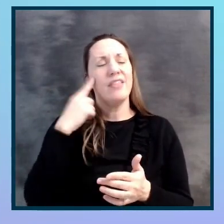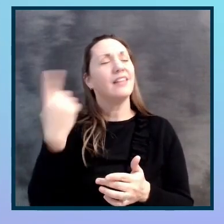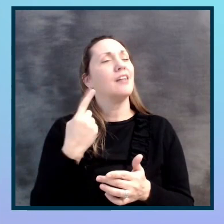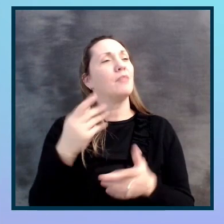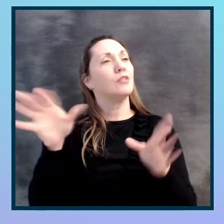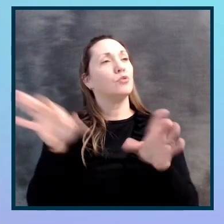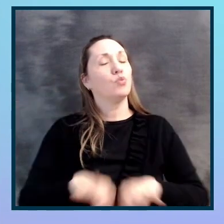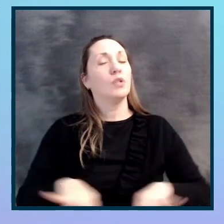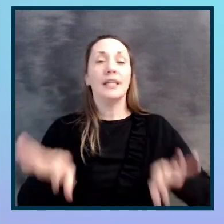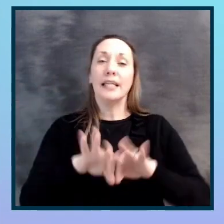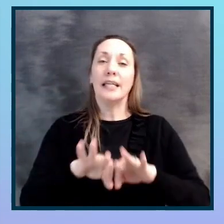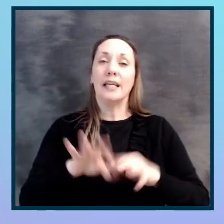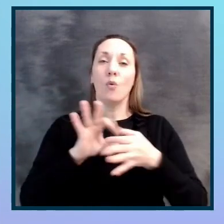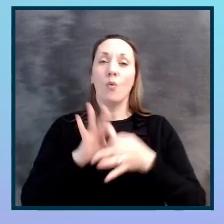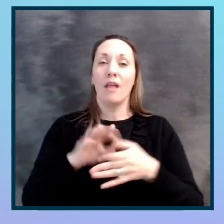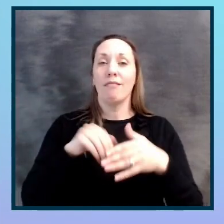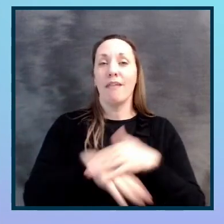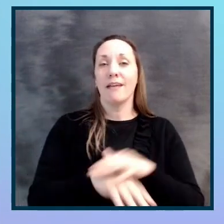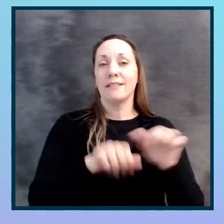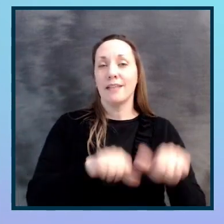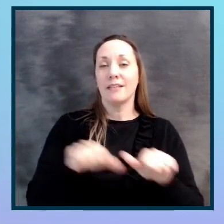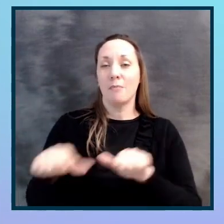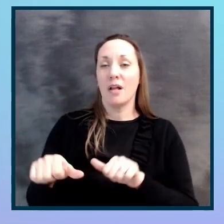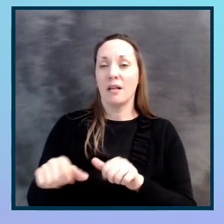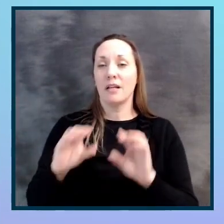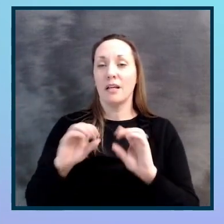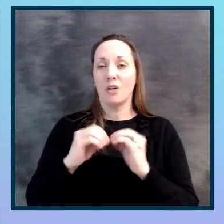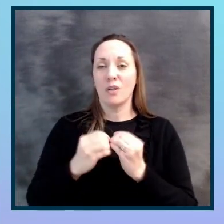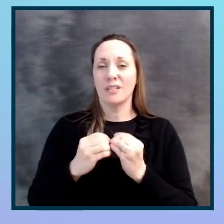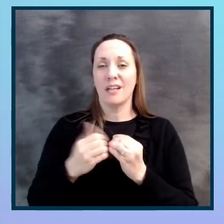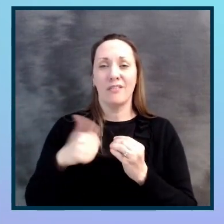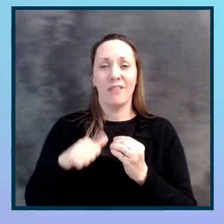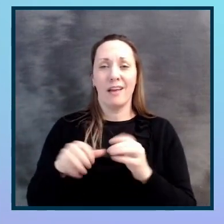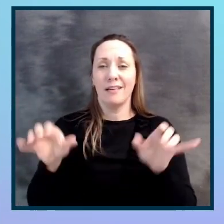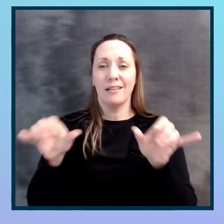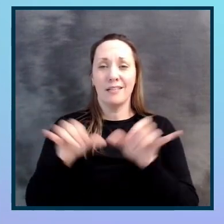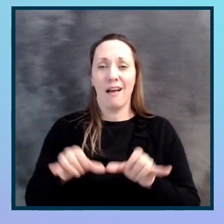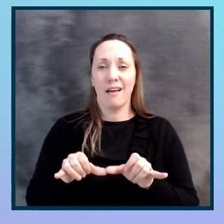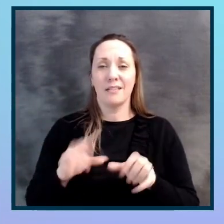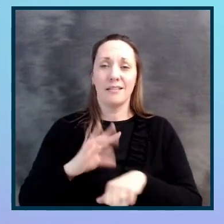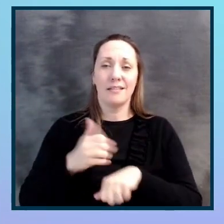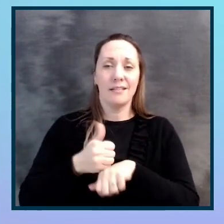when it comes to accessible in an organization of any size and setting standards and frameworks.